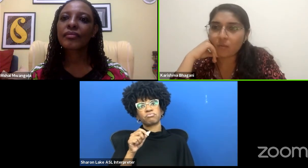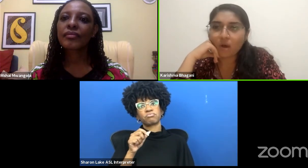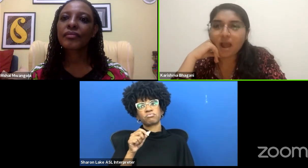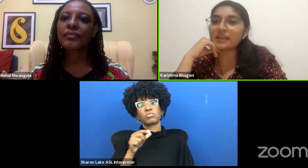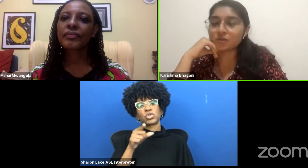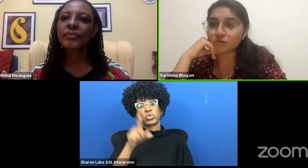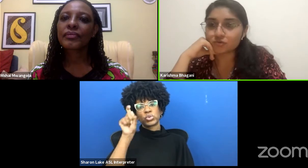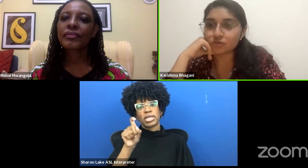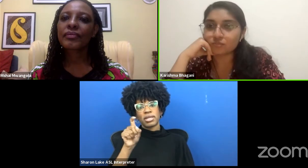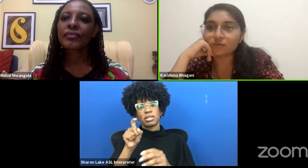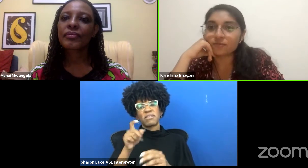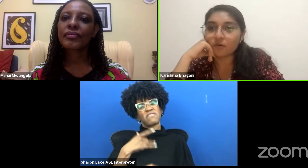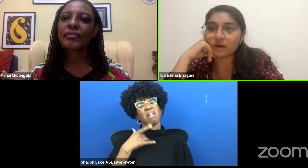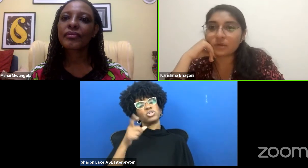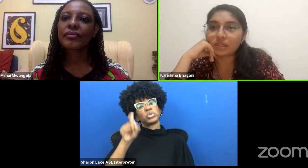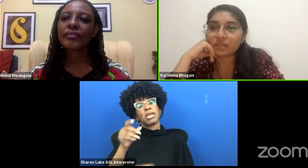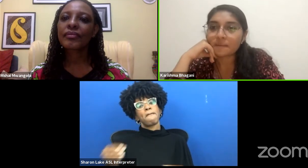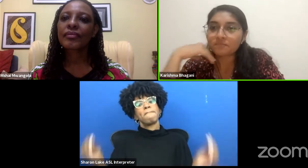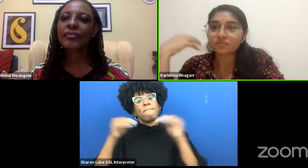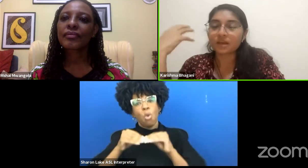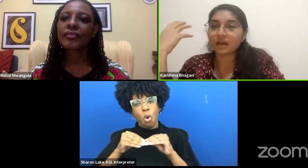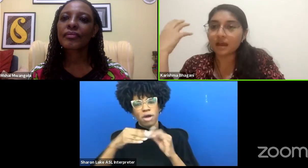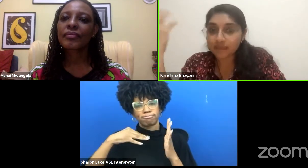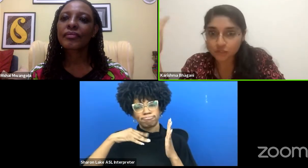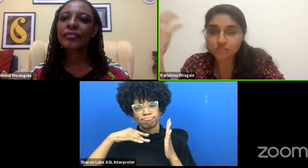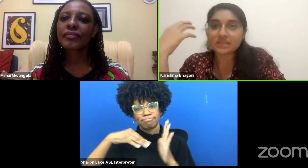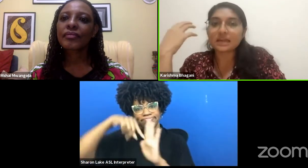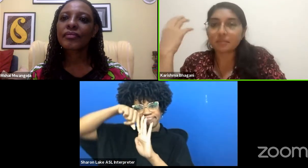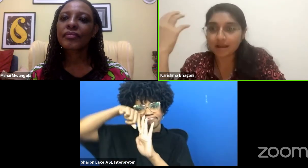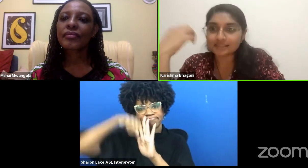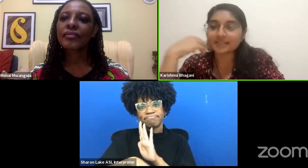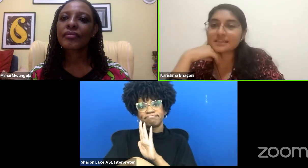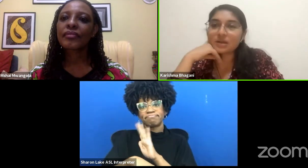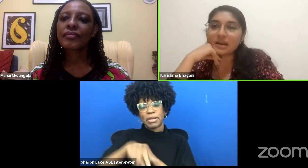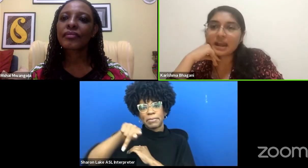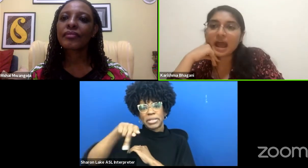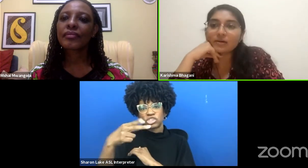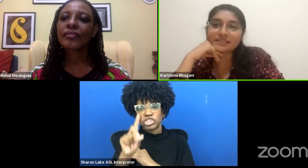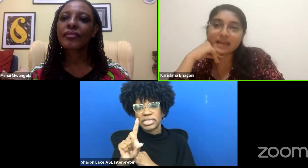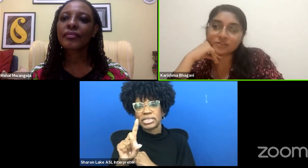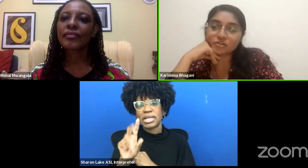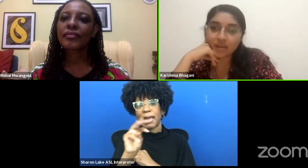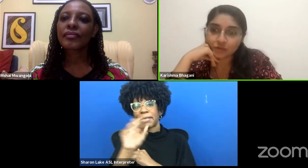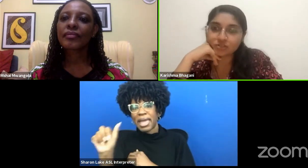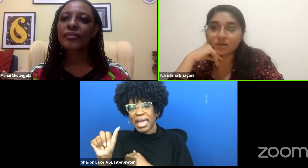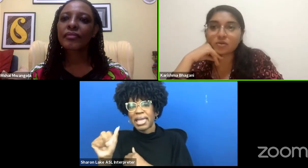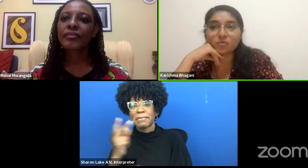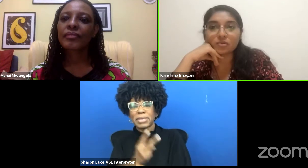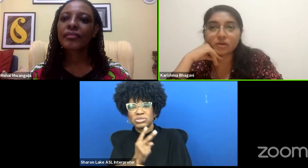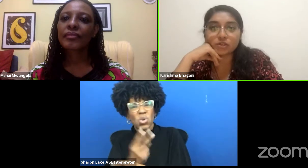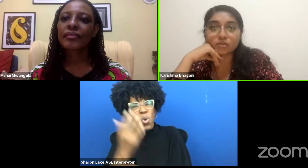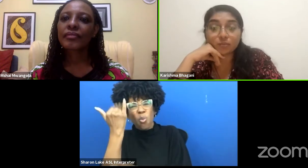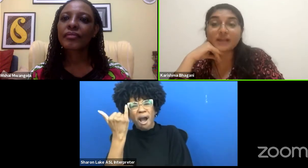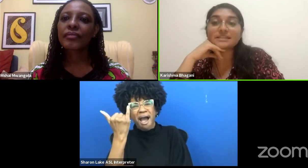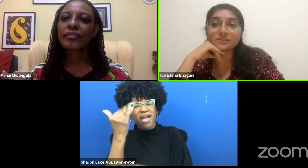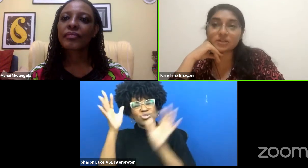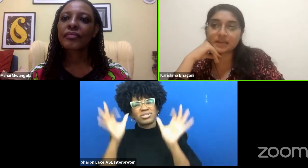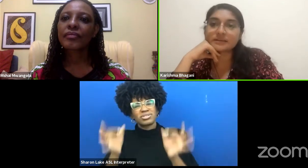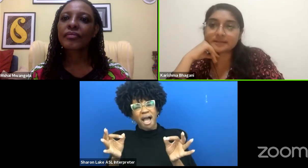Why did you choose to move forward with a PhD and a master's and how has that changed the way you look at your practice today?